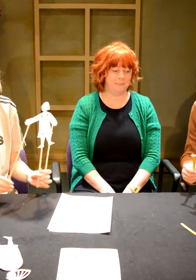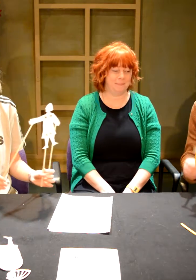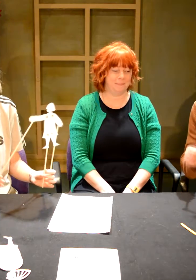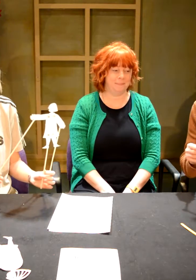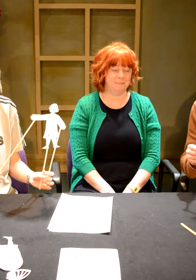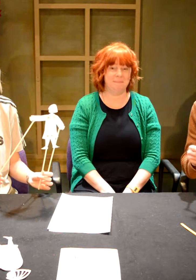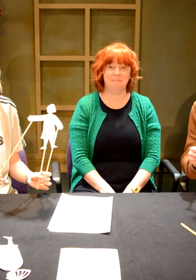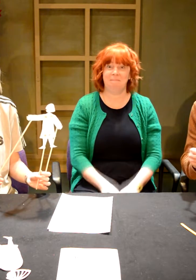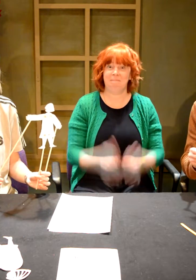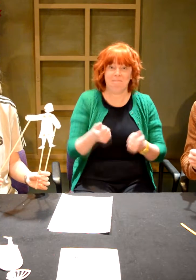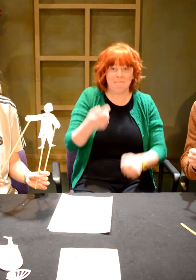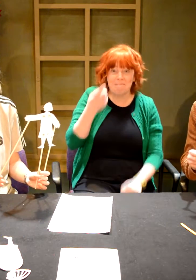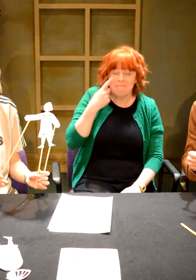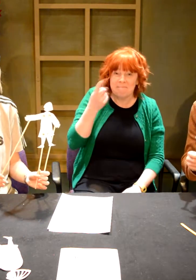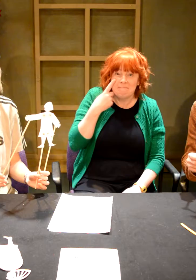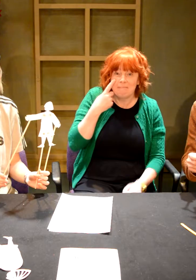[Jamie] Right, let's go and see what this looks like in shadow.